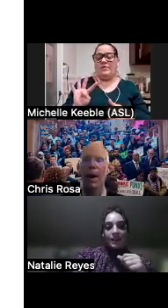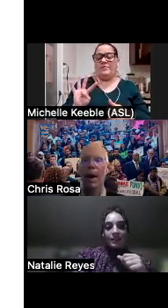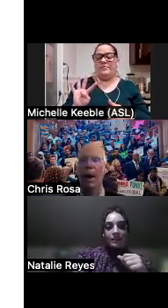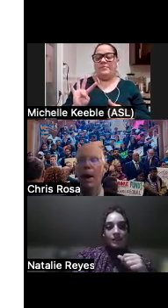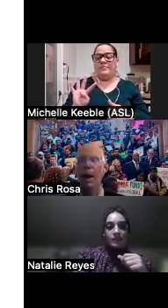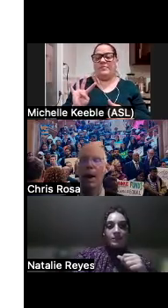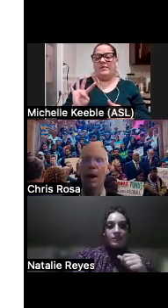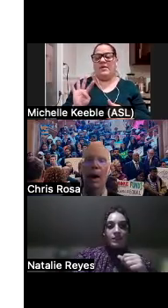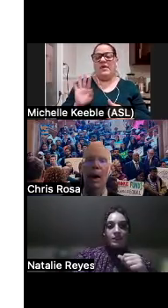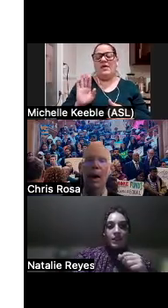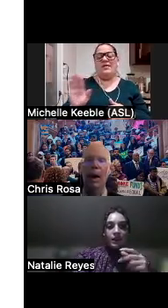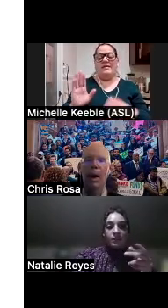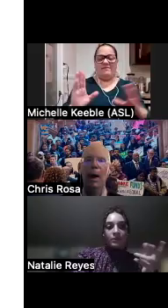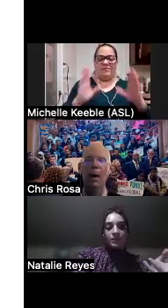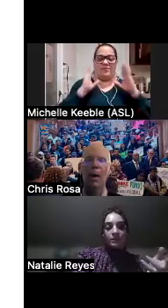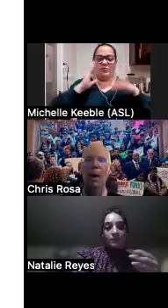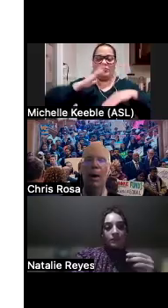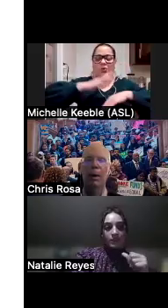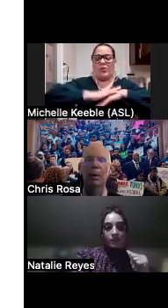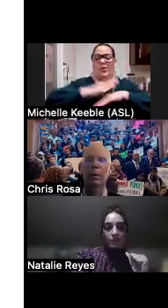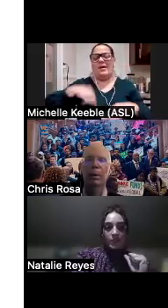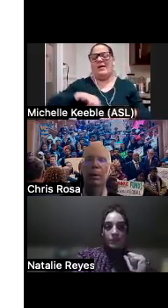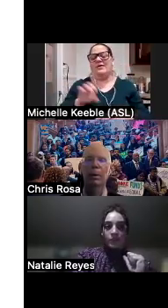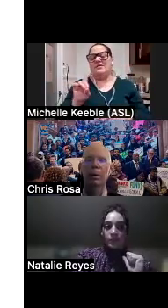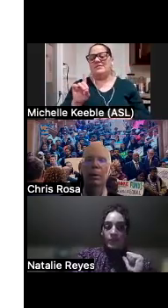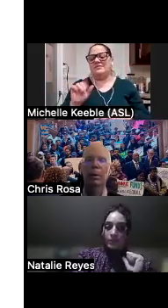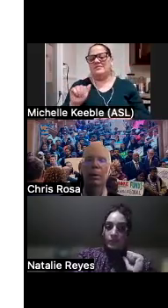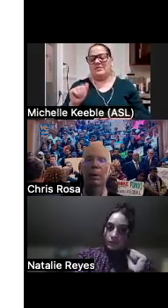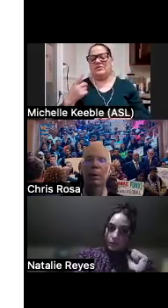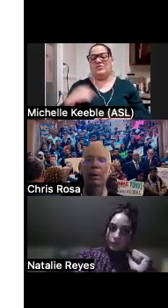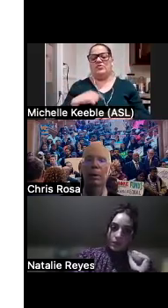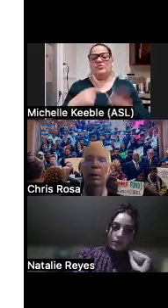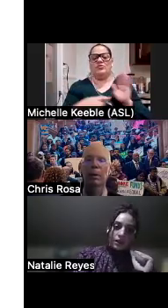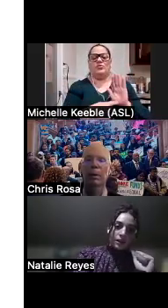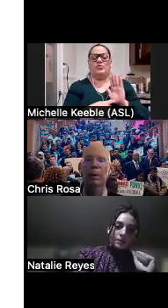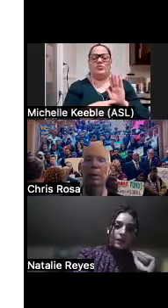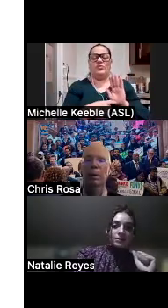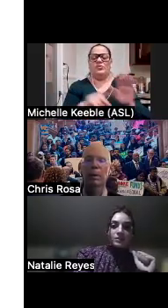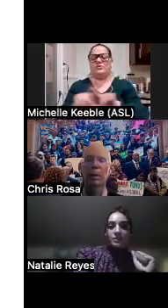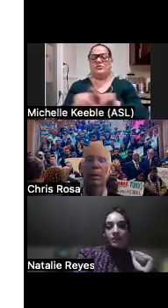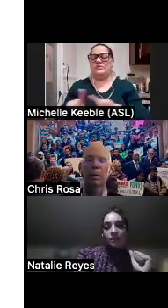actually focuses on how disabled individuals shape the world they move through. Um as you can see on